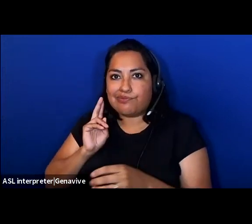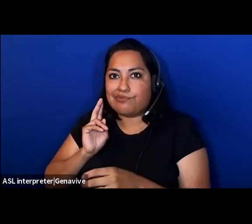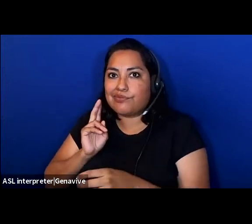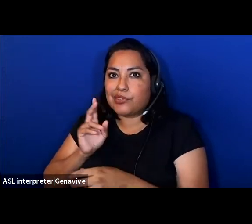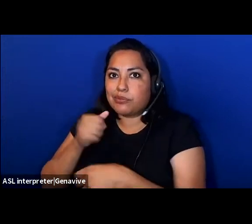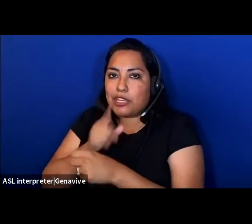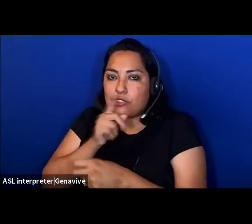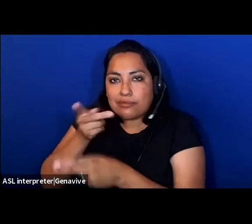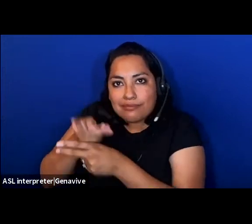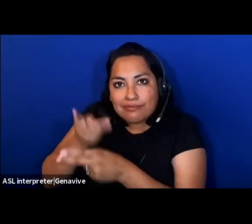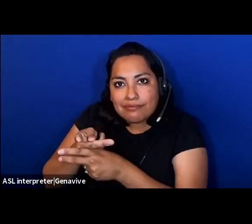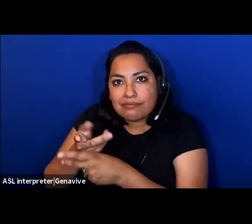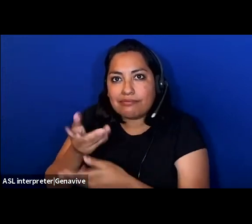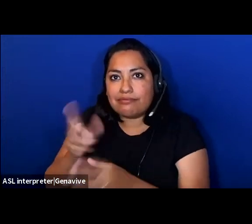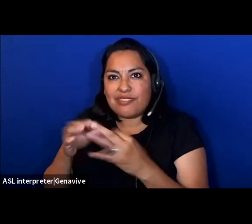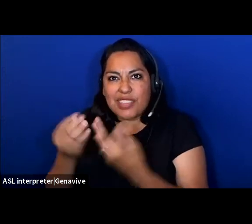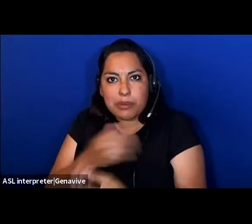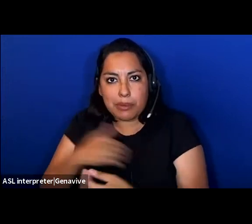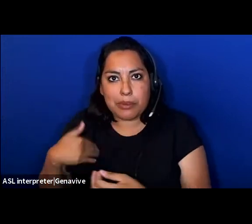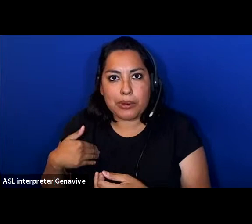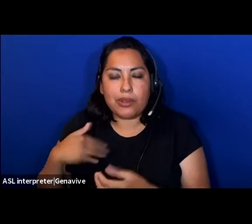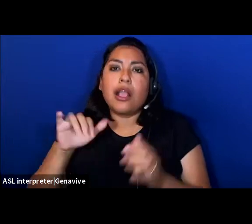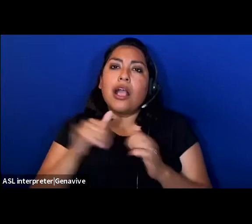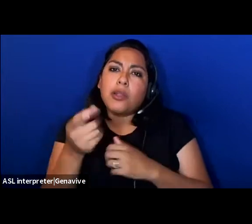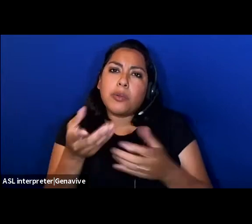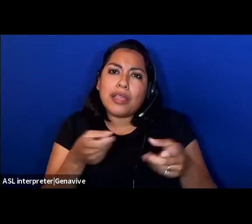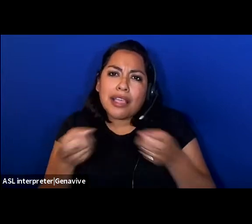How do you handle those gaps in resumes? Make sure you are working with your team on that